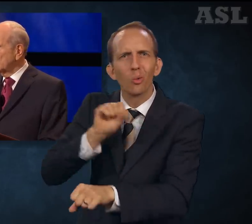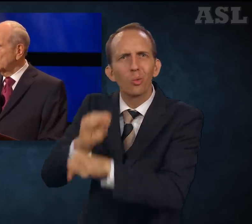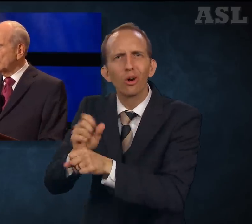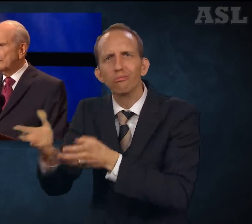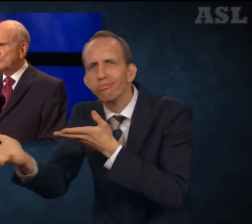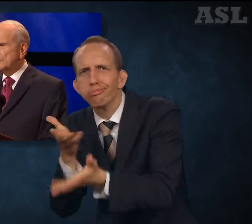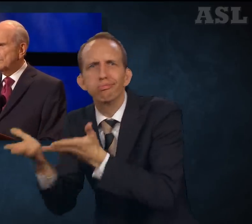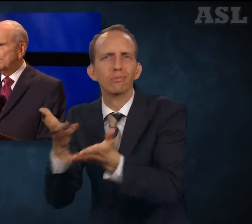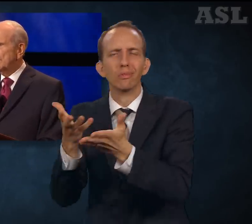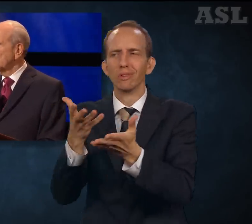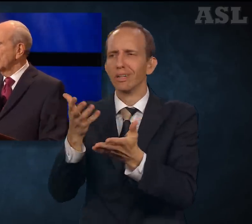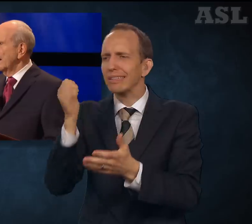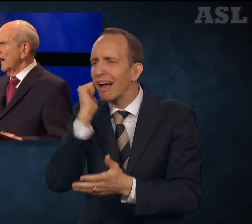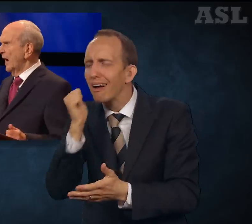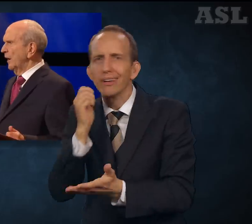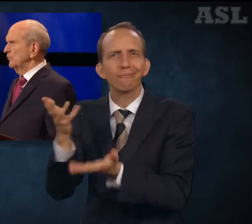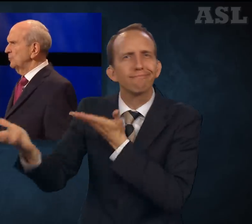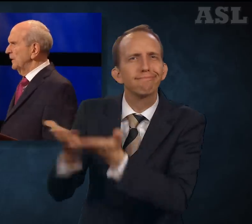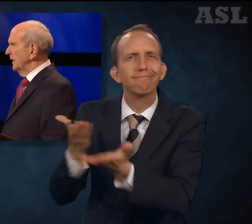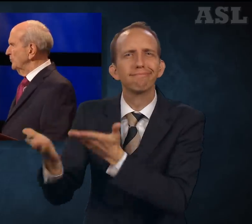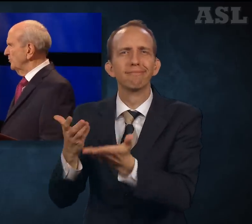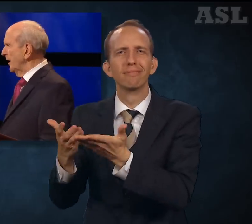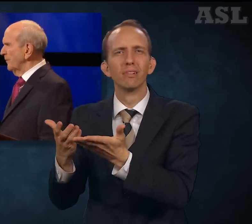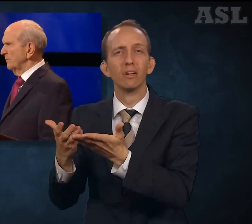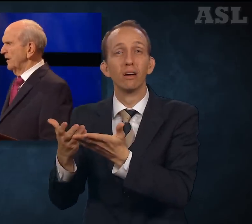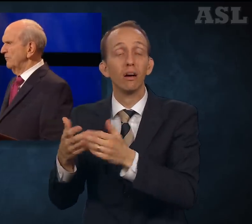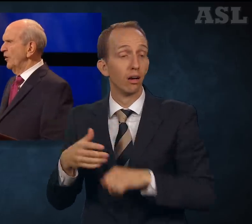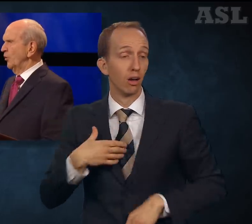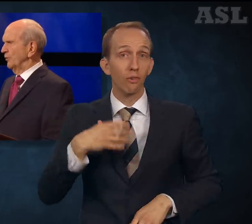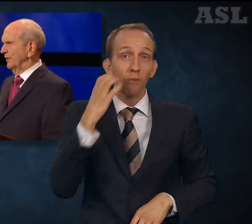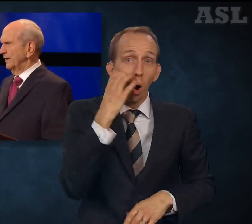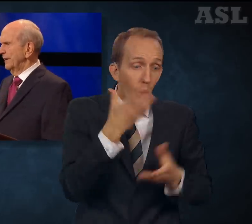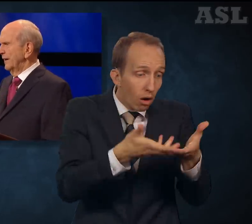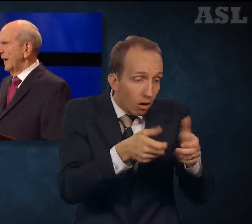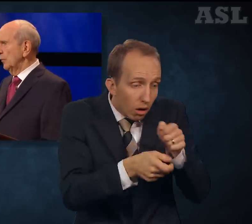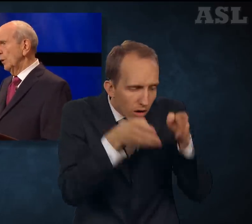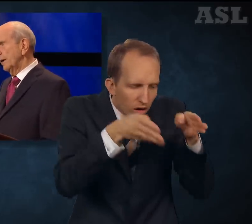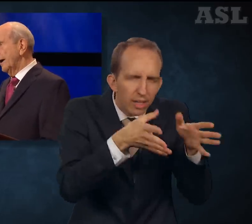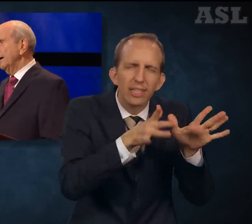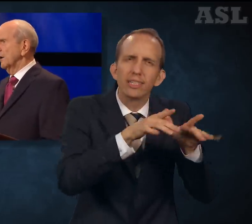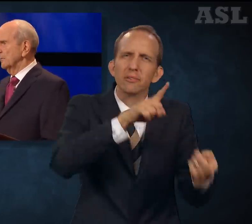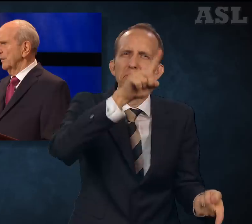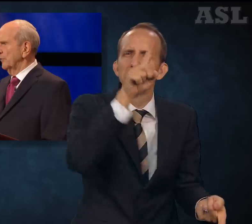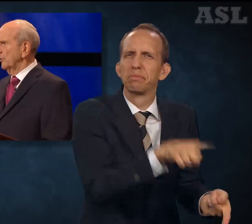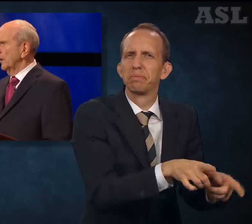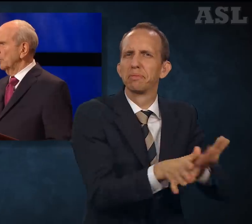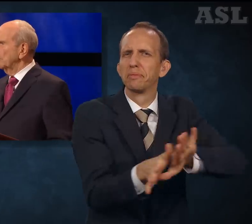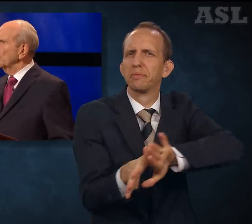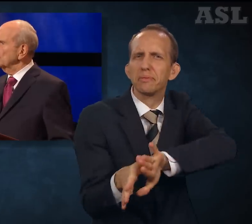INCLUDING DAILY ACTS OF SERVICE.